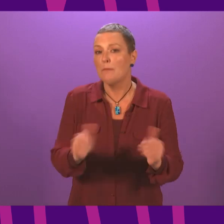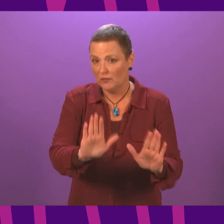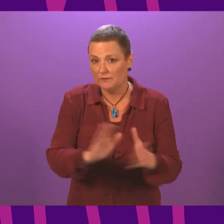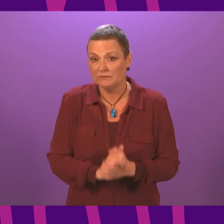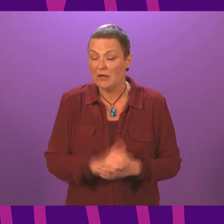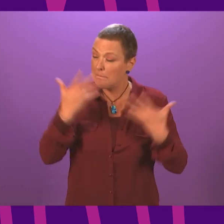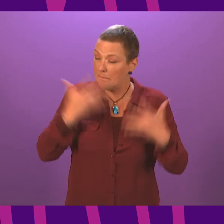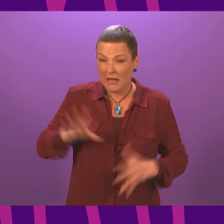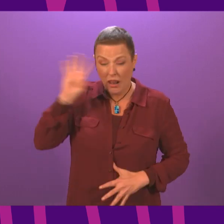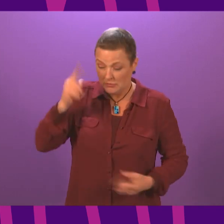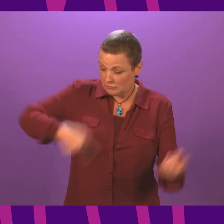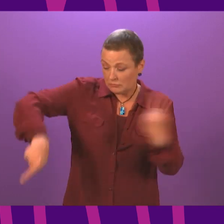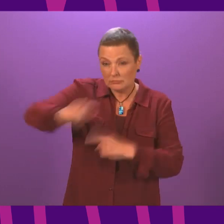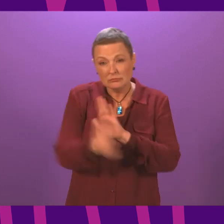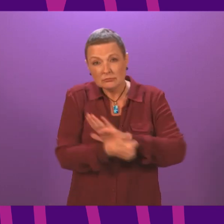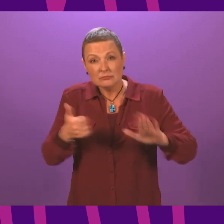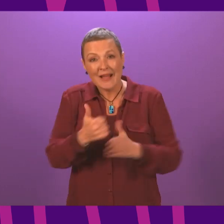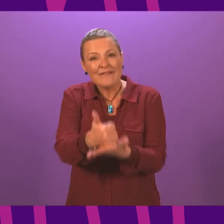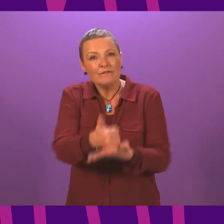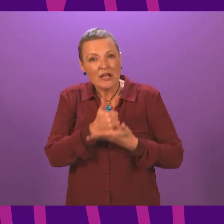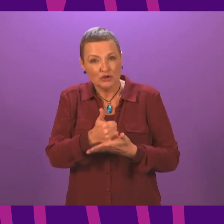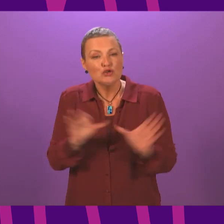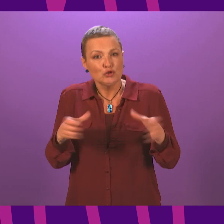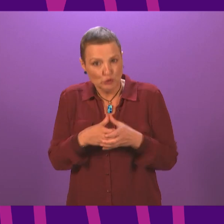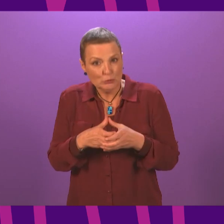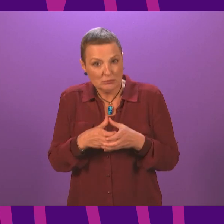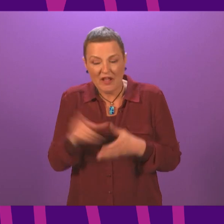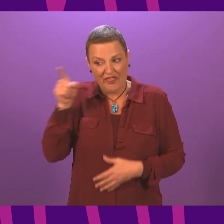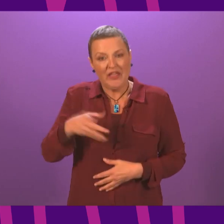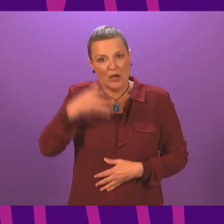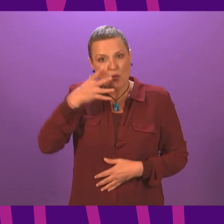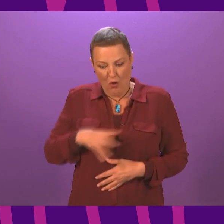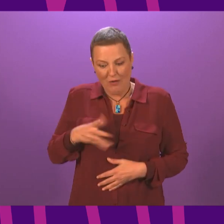benefits expert advisory group that our wish to transfer people’s cases as soon as possible